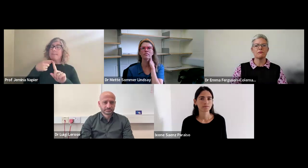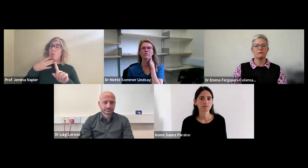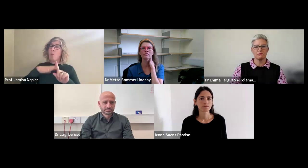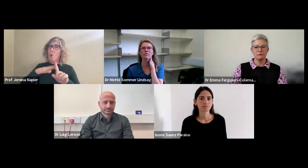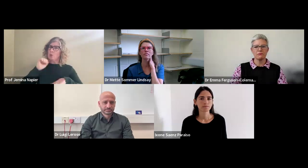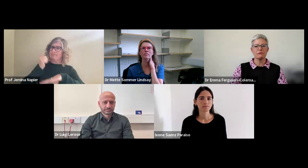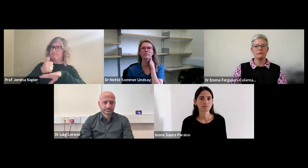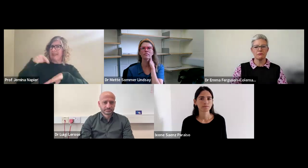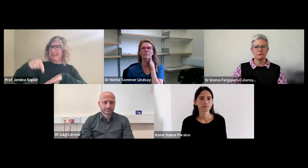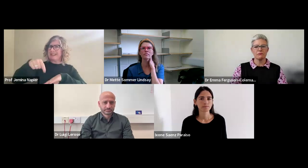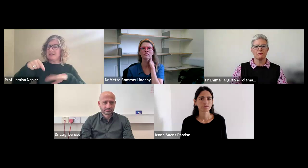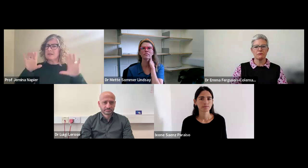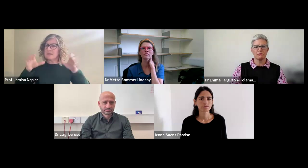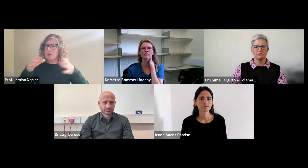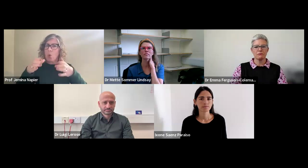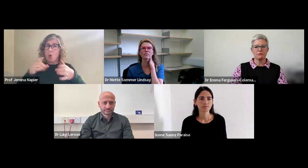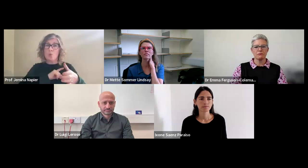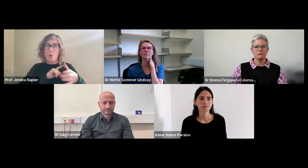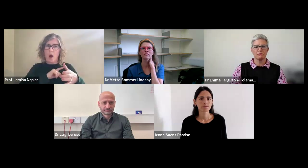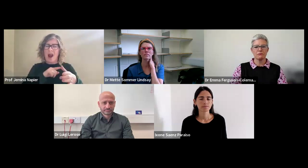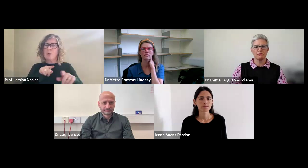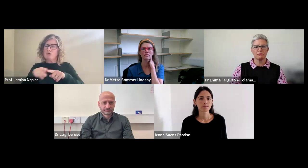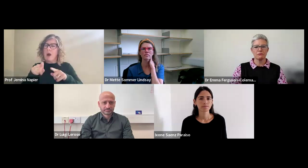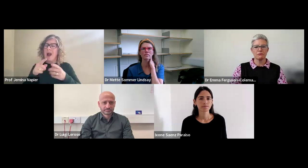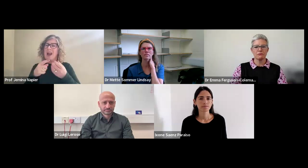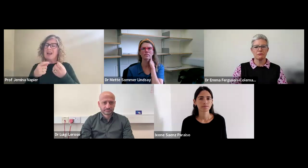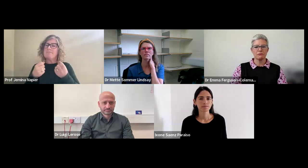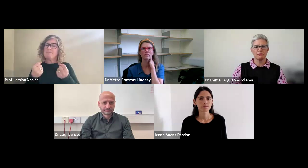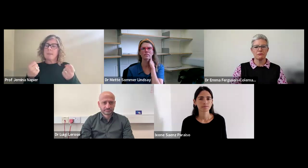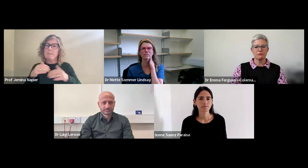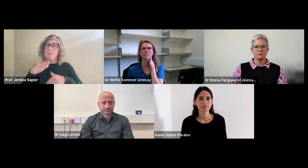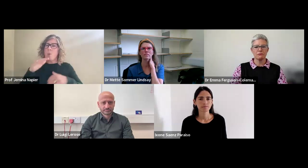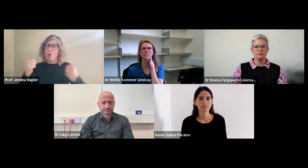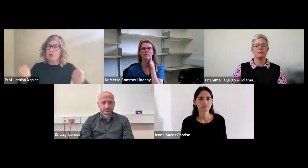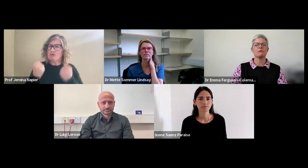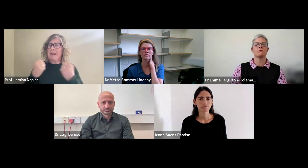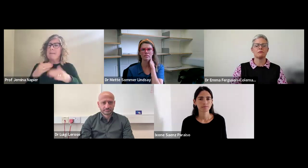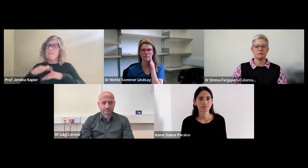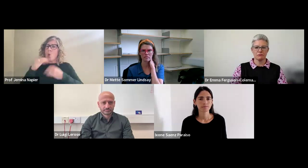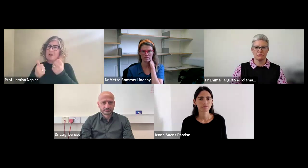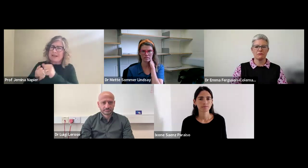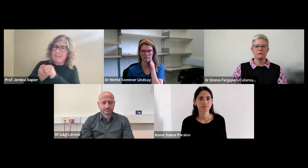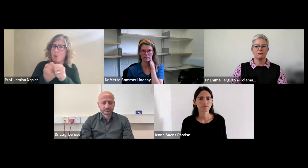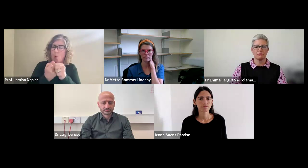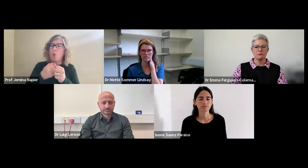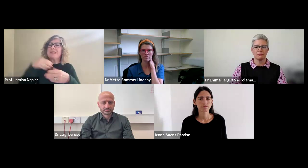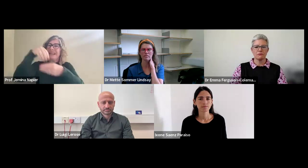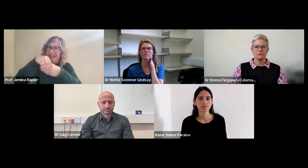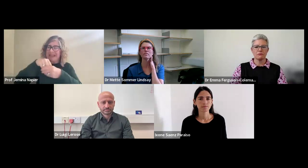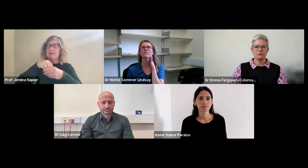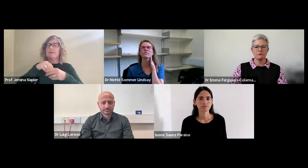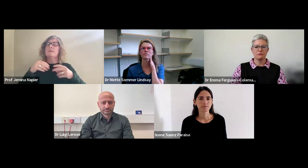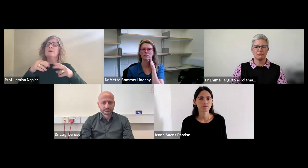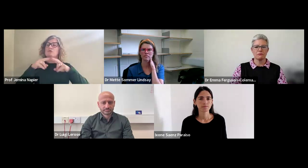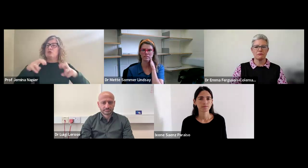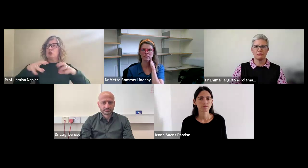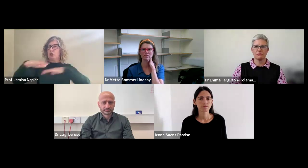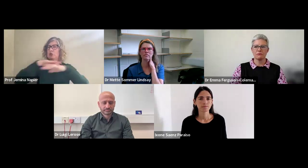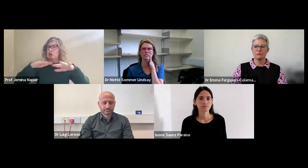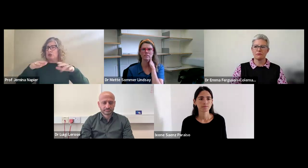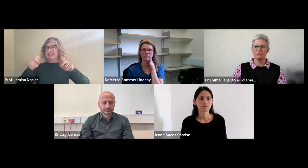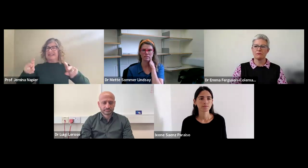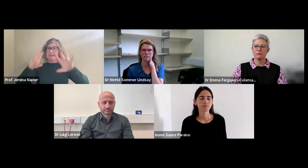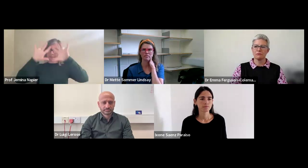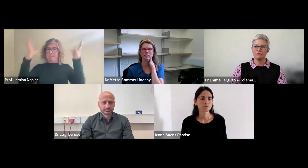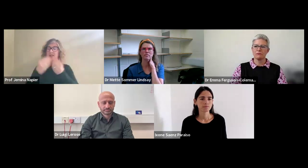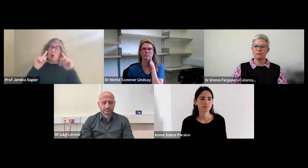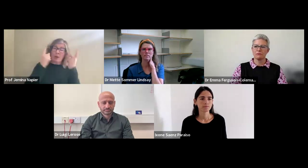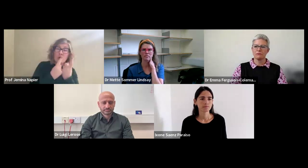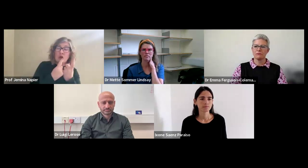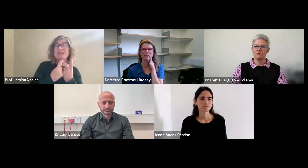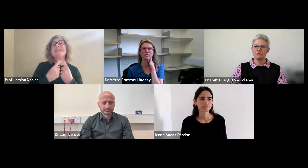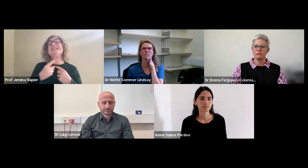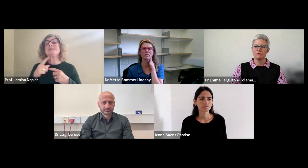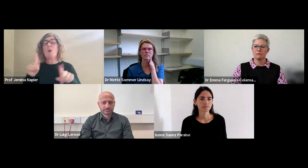So really the aim of the funding is to try and strengthen and bolster and support the researchers